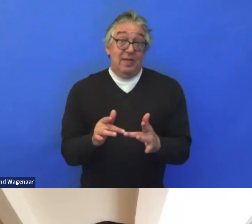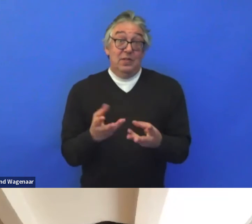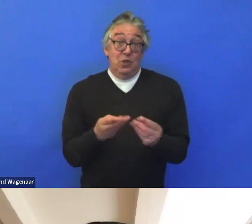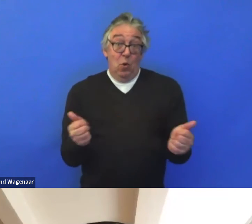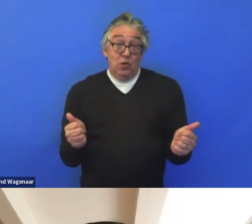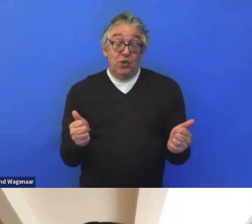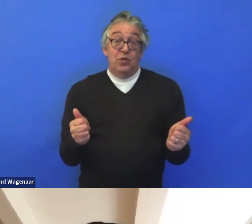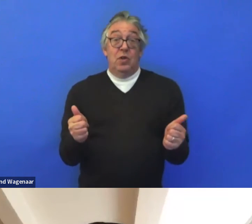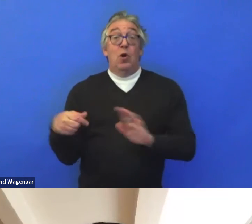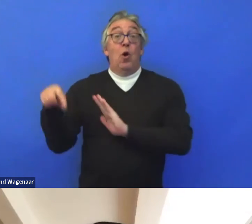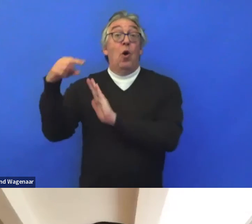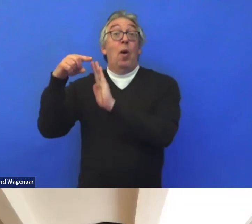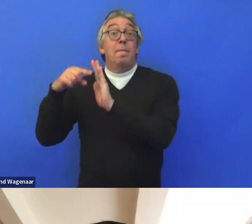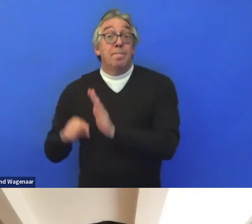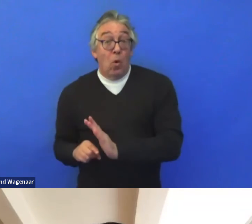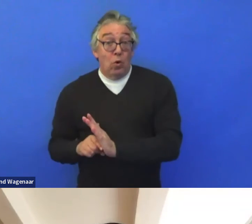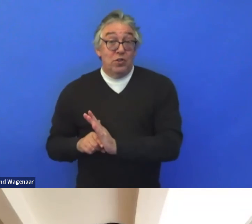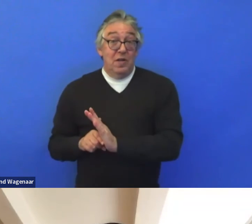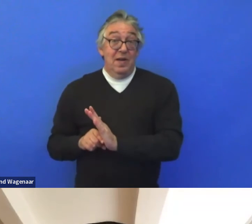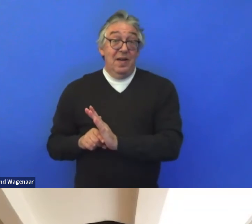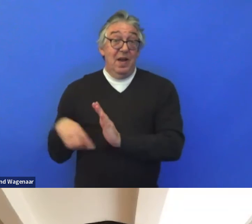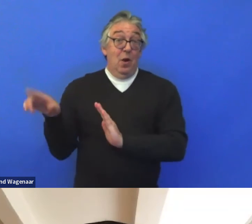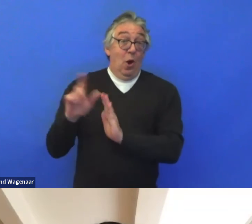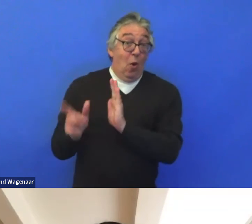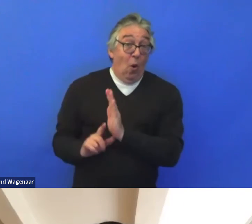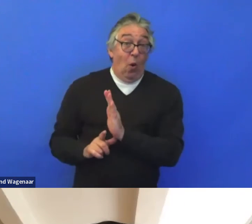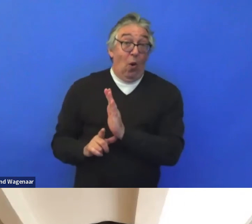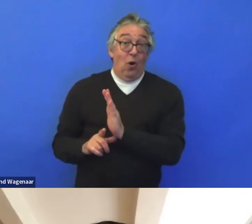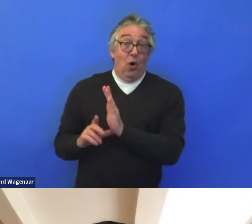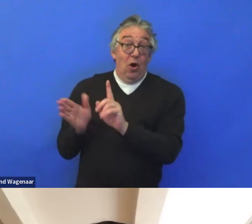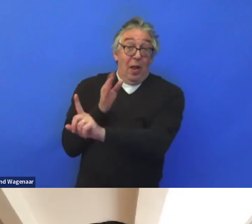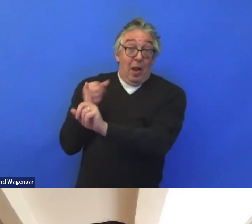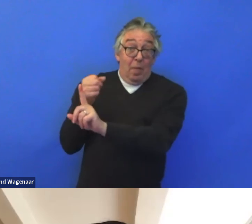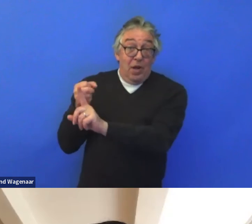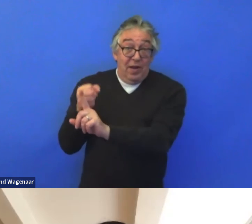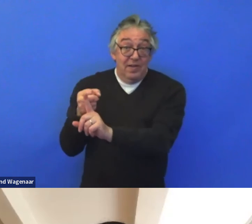How all that around inclusive skills and employment can be strengthened